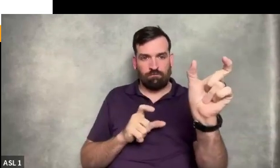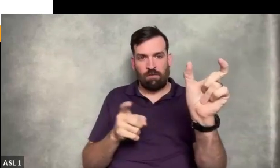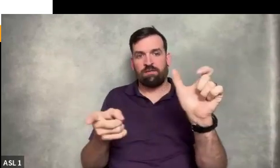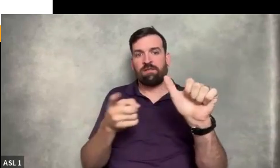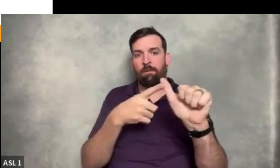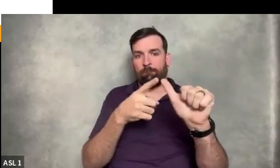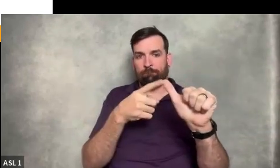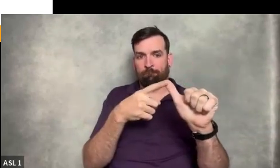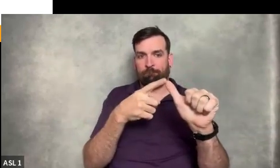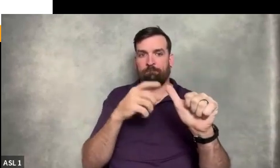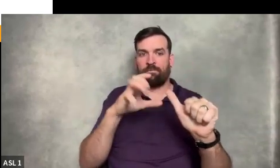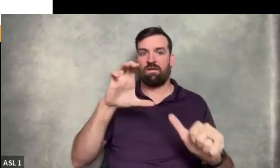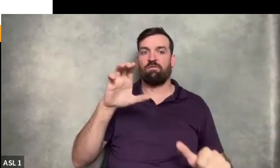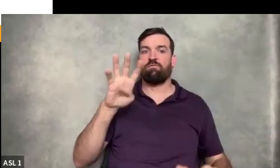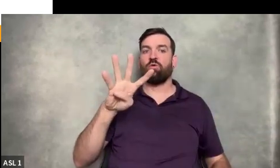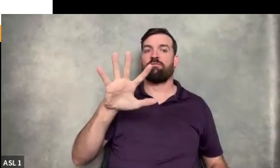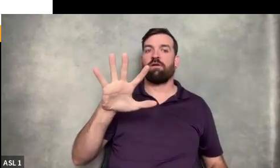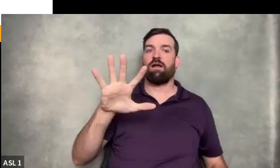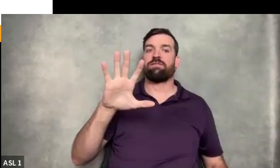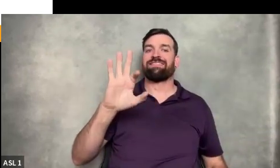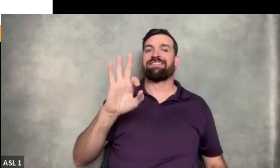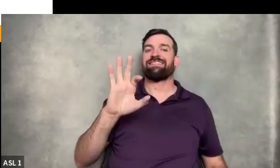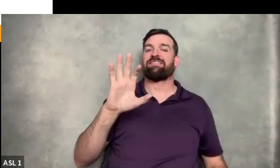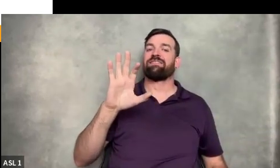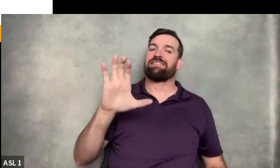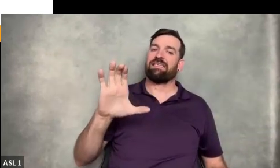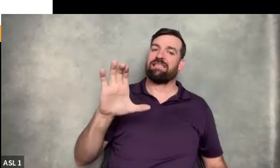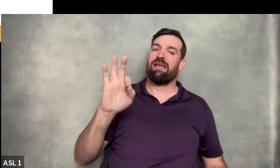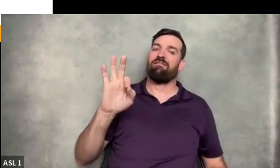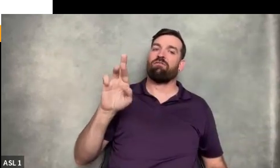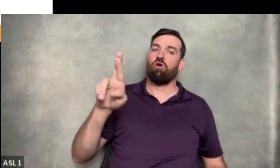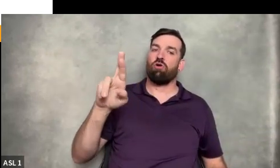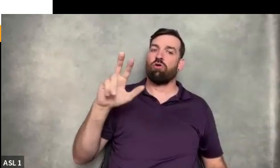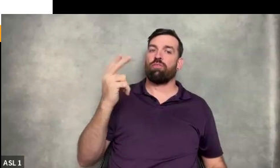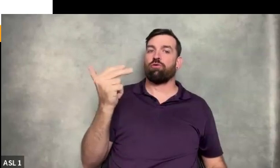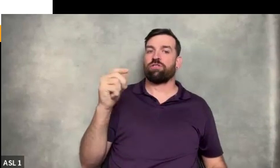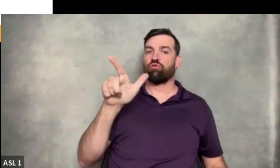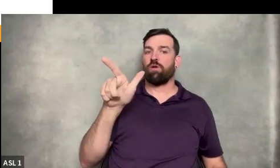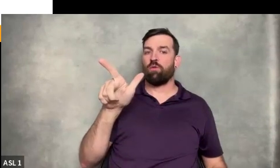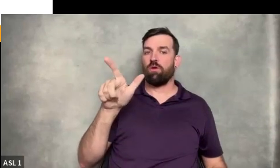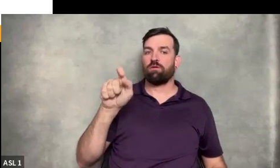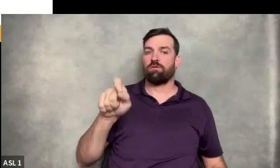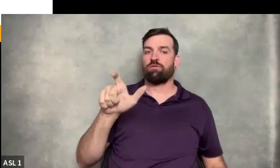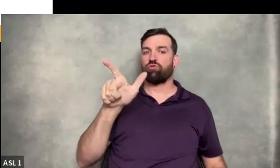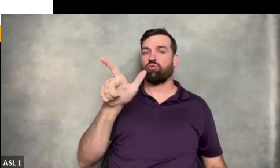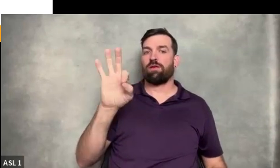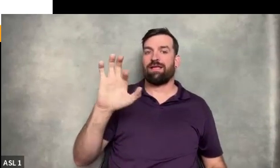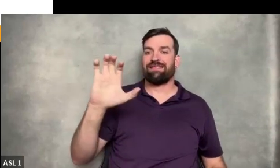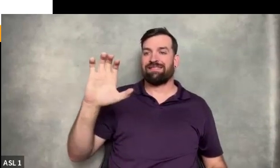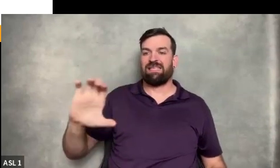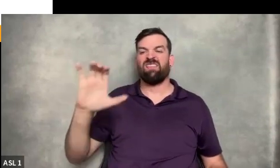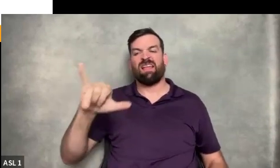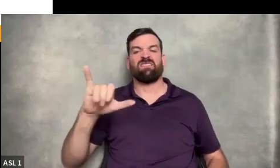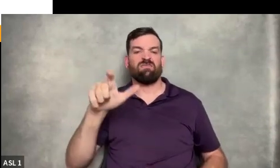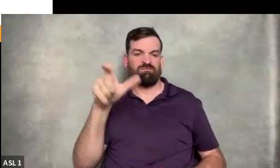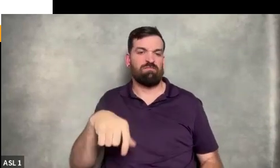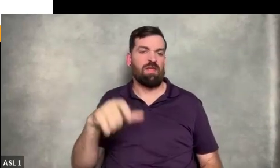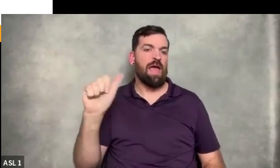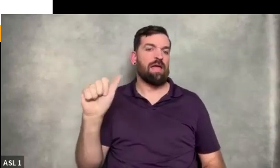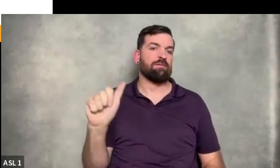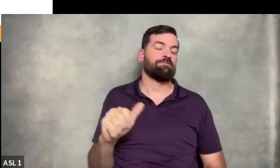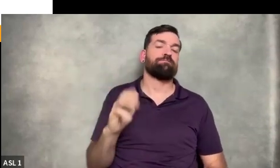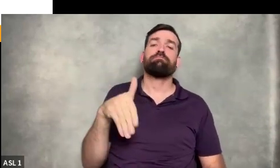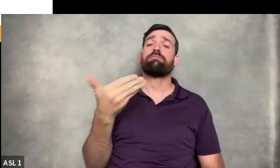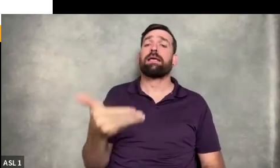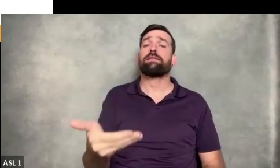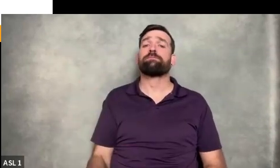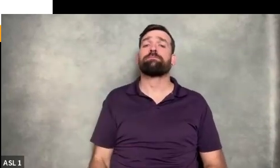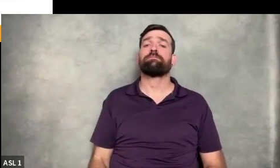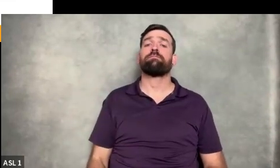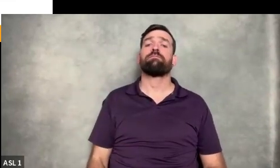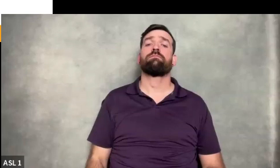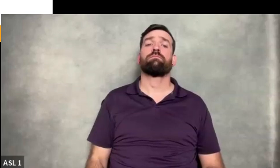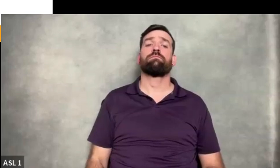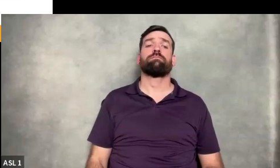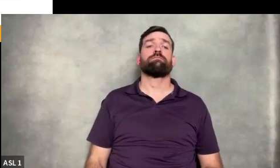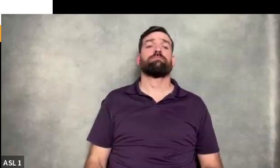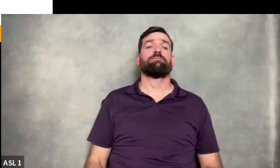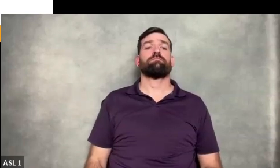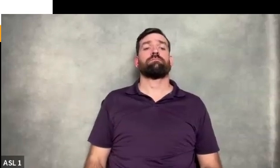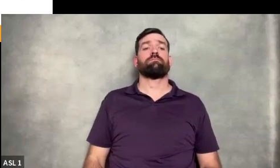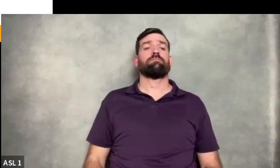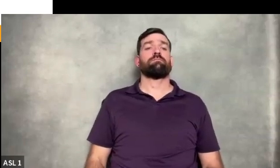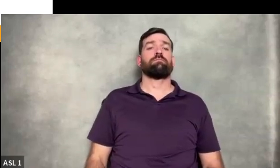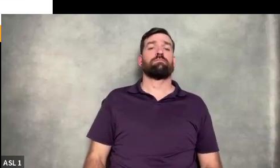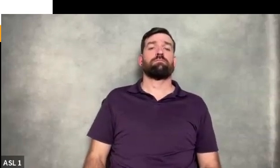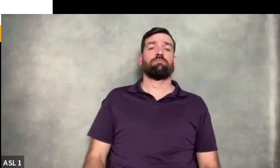45 CFR 1321.29(c). That's going to be inserted in column A. You can go on to the next slide.